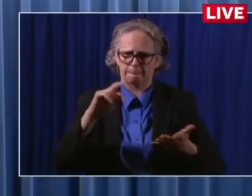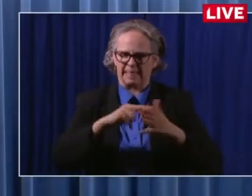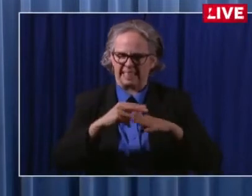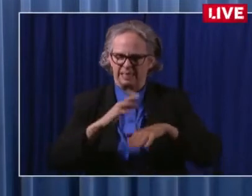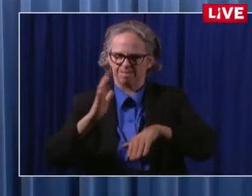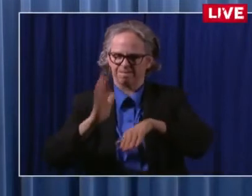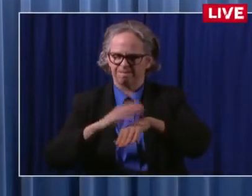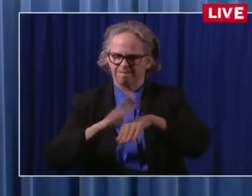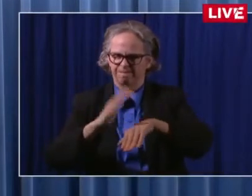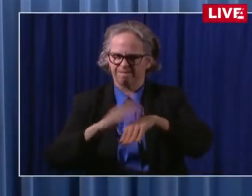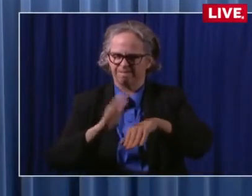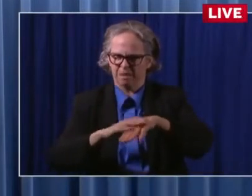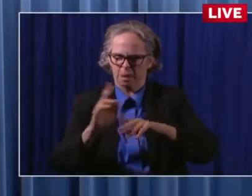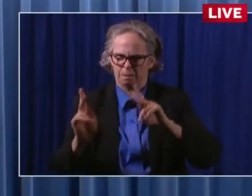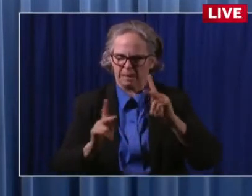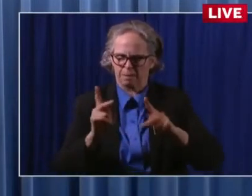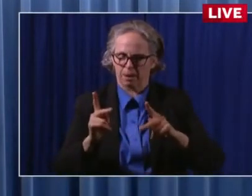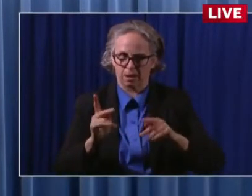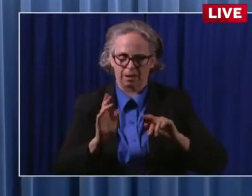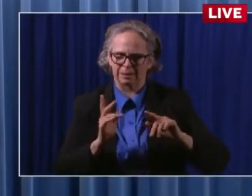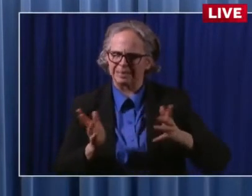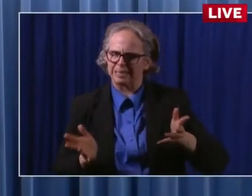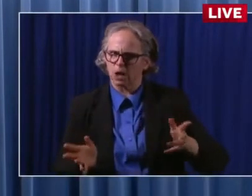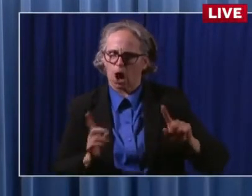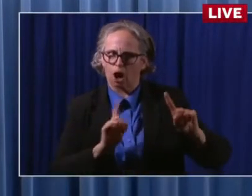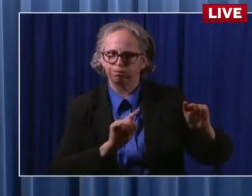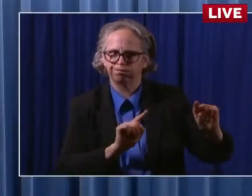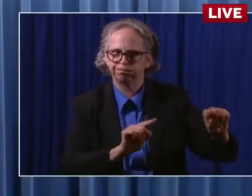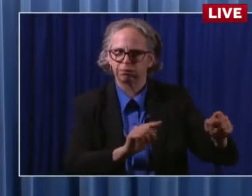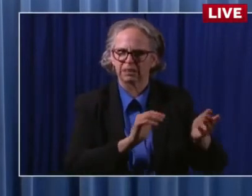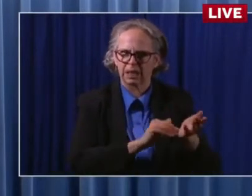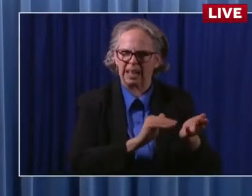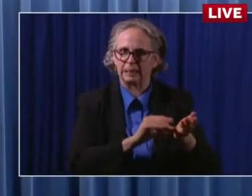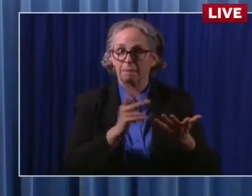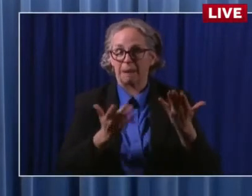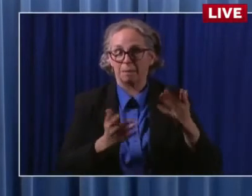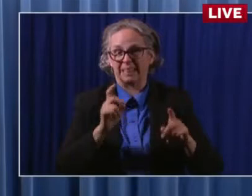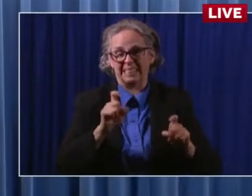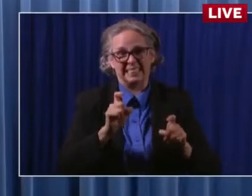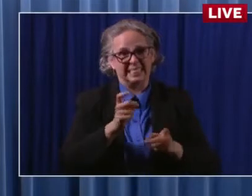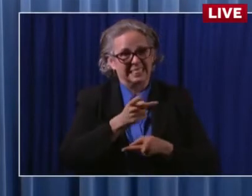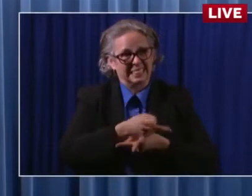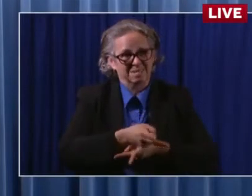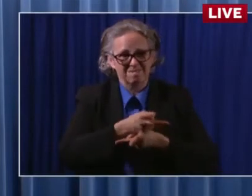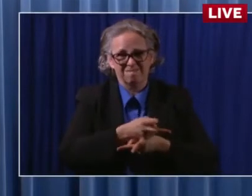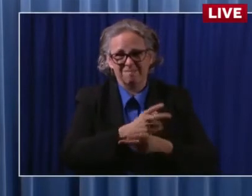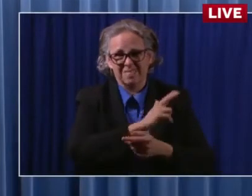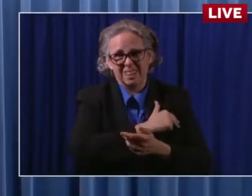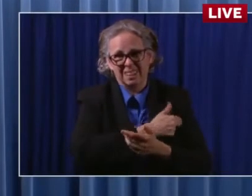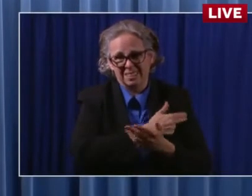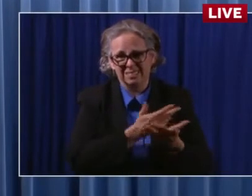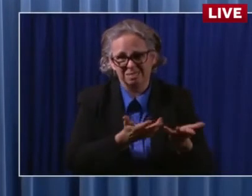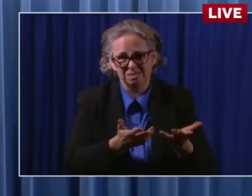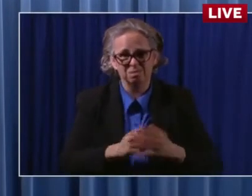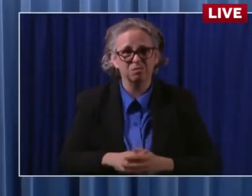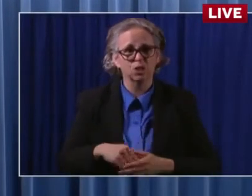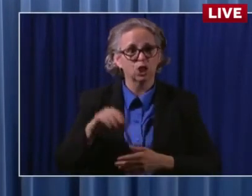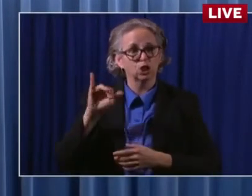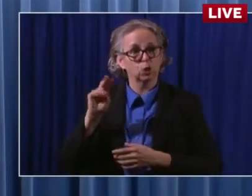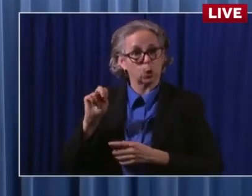THE COMMUNITY CONTINUES TO EXPERIENCE EARLY SIGNS THAT MORE PEOPLE ARE SEEKING MEDICAL CARE FOR COVID-19 IN HAMILTON COUNTY.